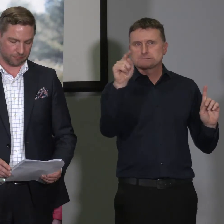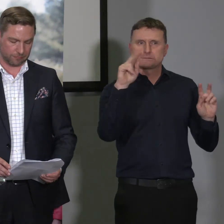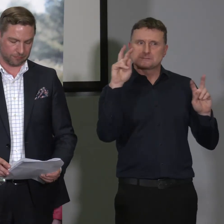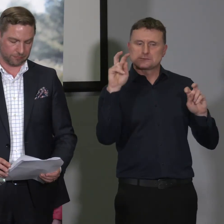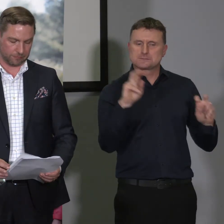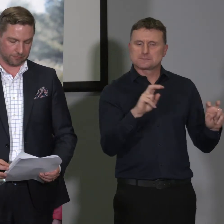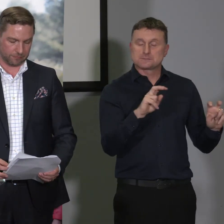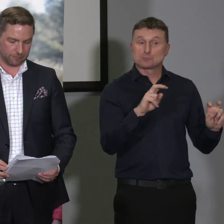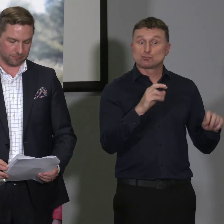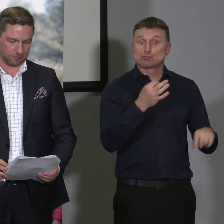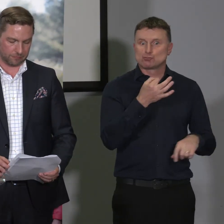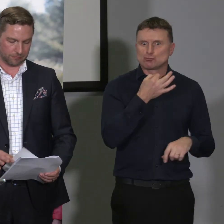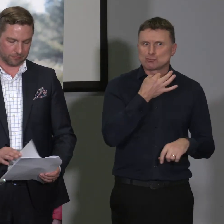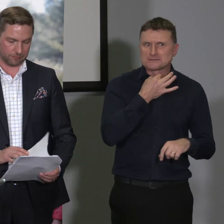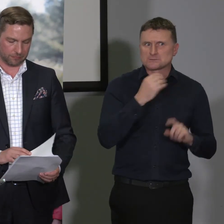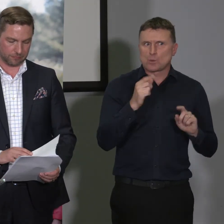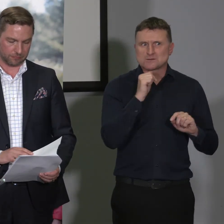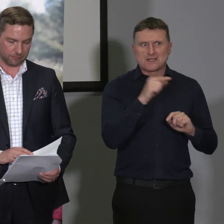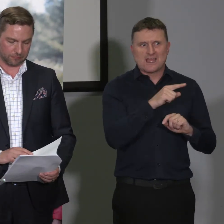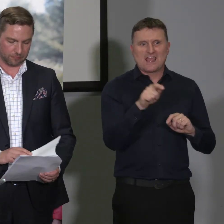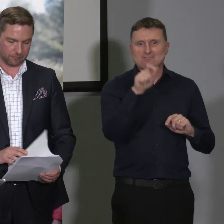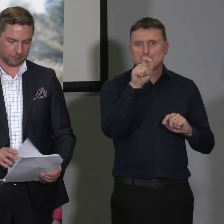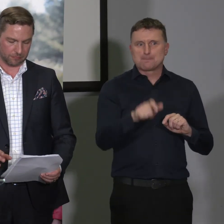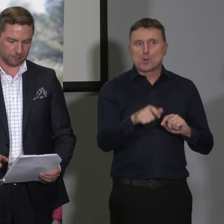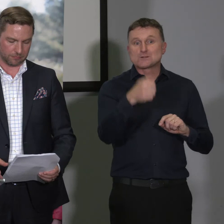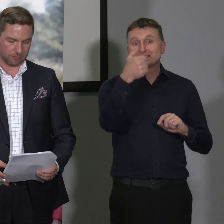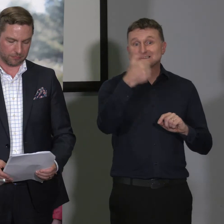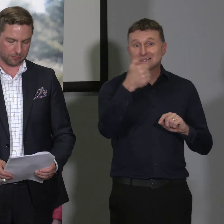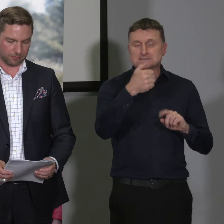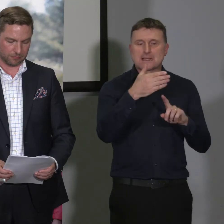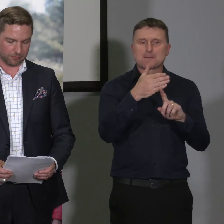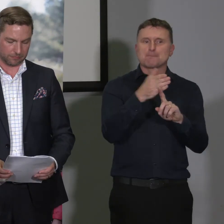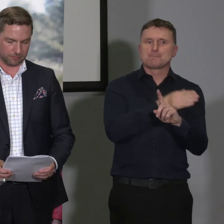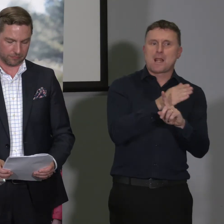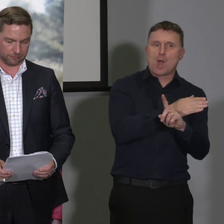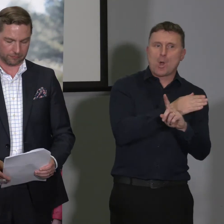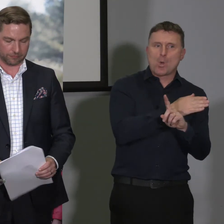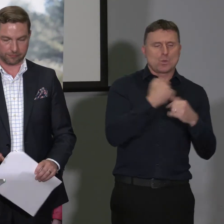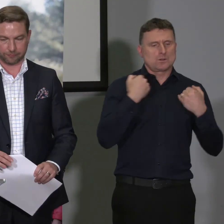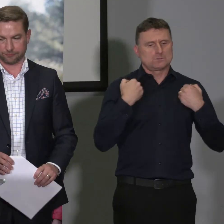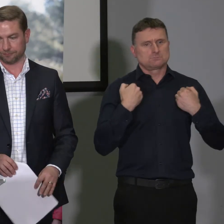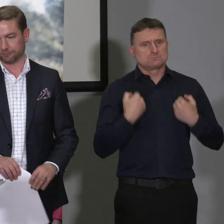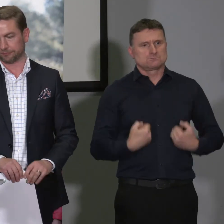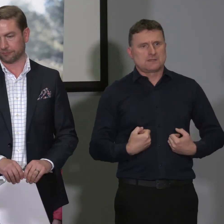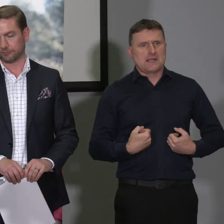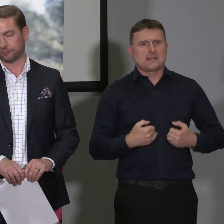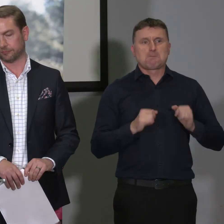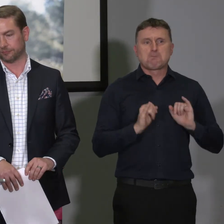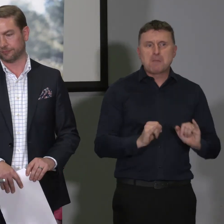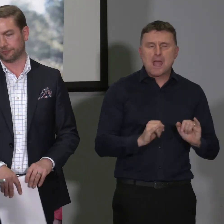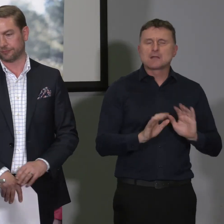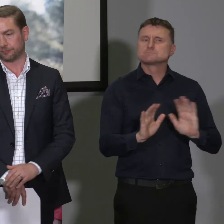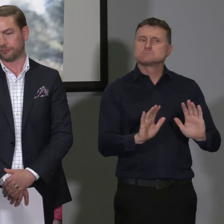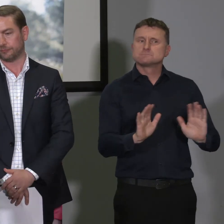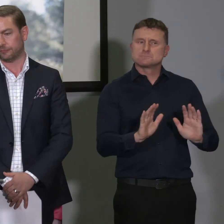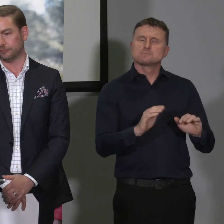requiring hospital treatment in anyone under 16 is very very low and that's where the